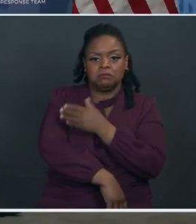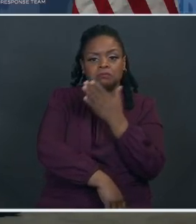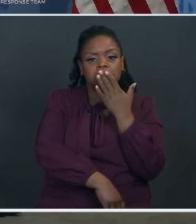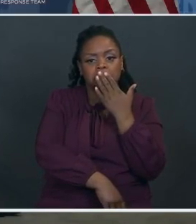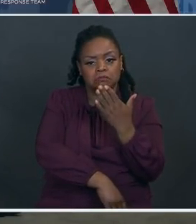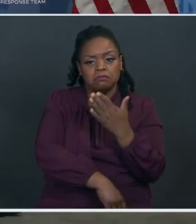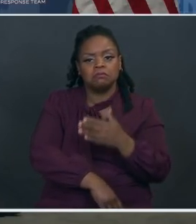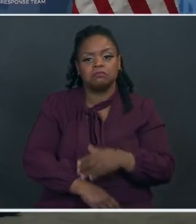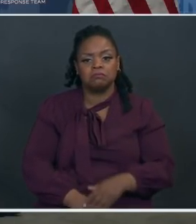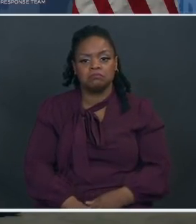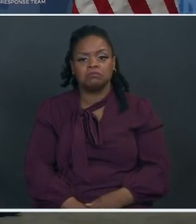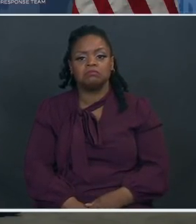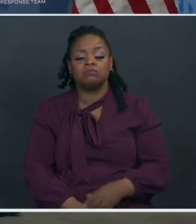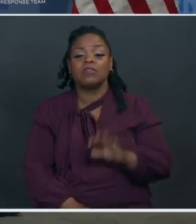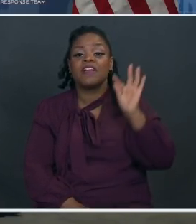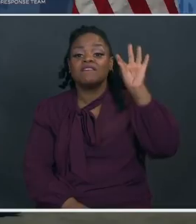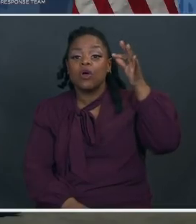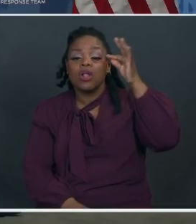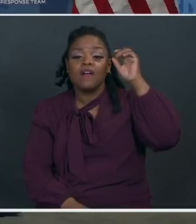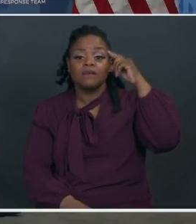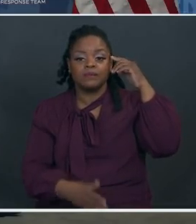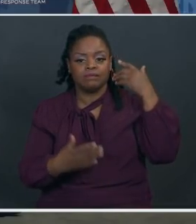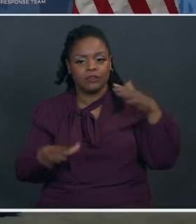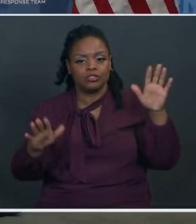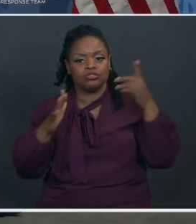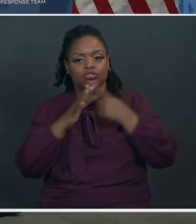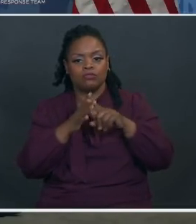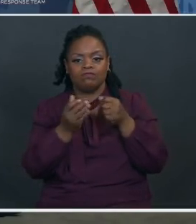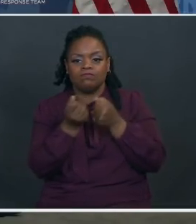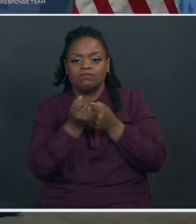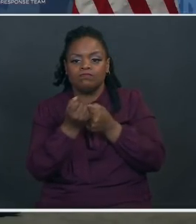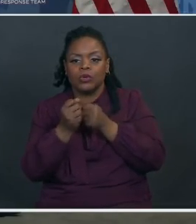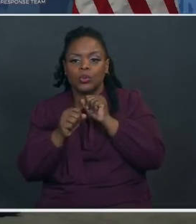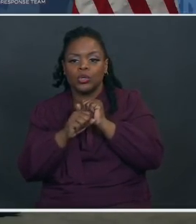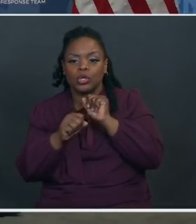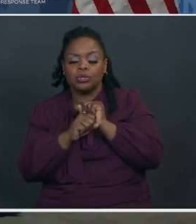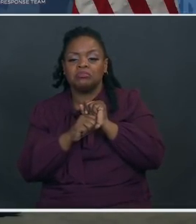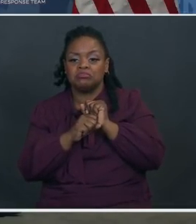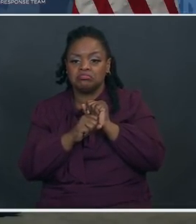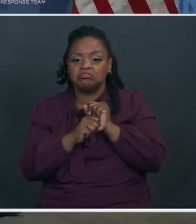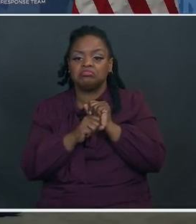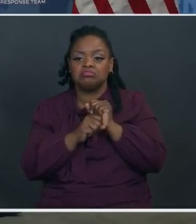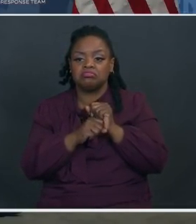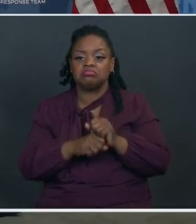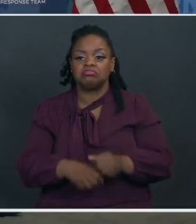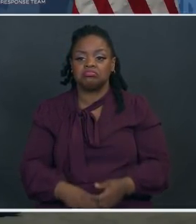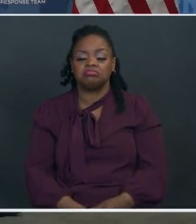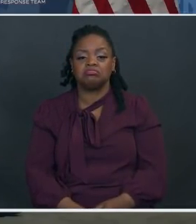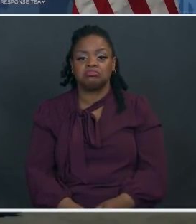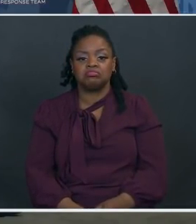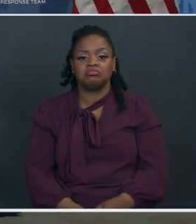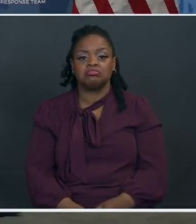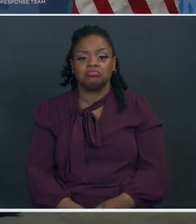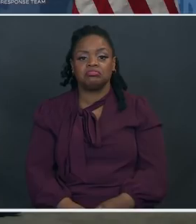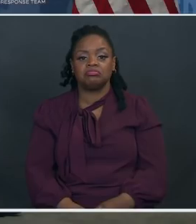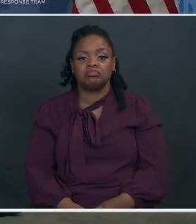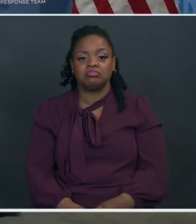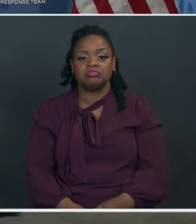to support those efforts through all the vehicles that Andy described in partnership with the states.